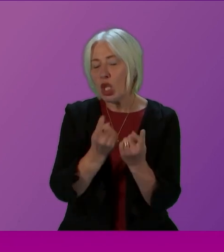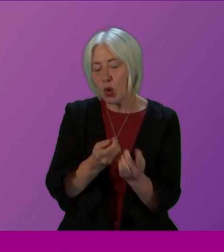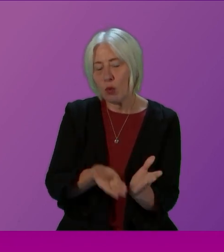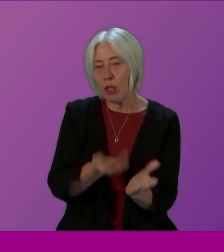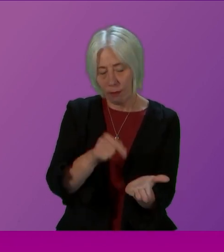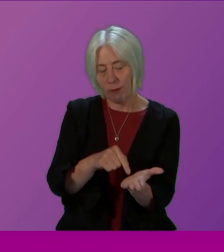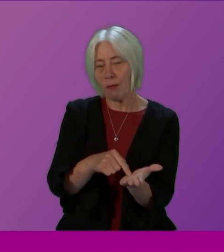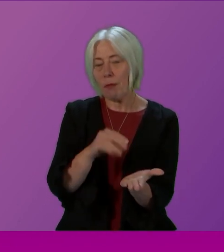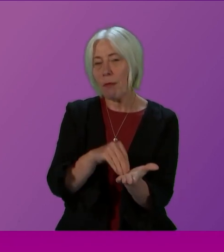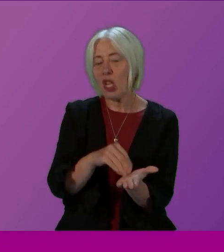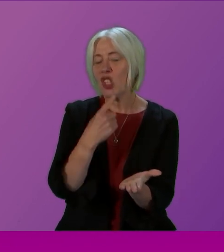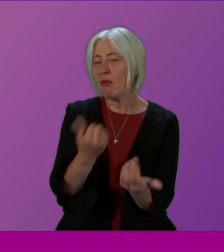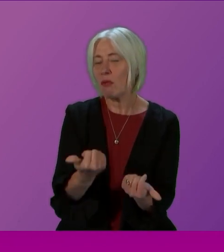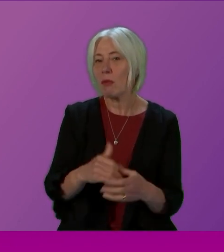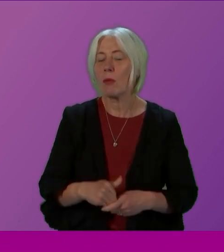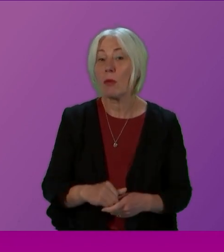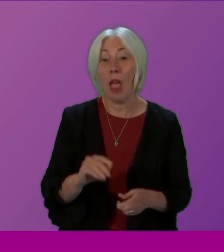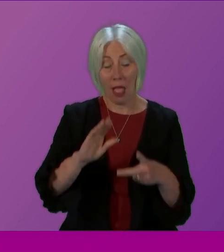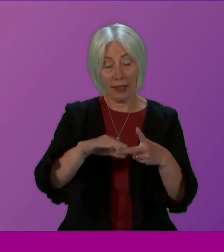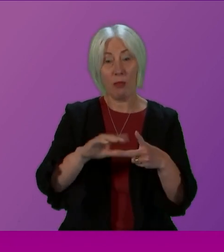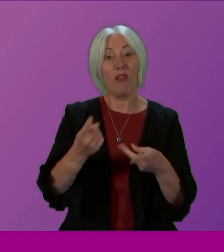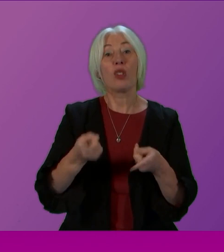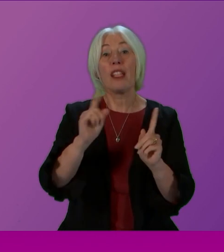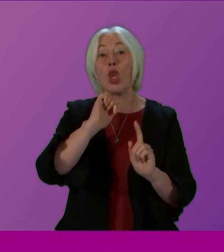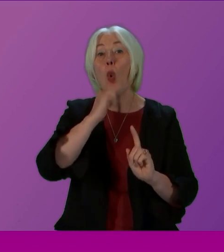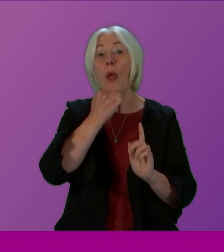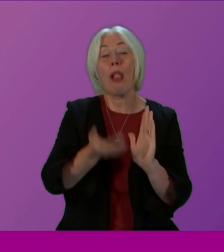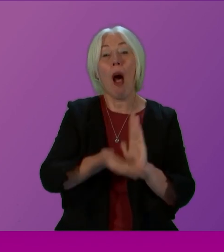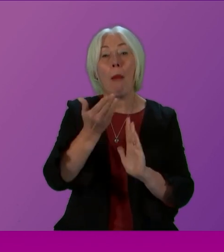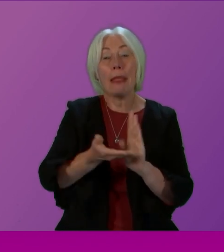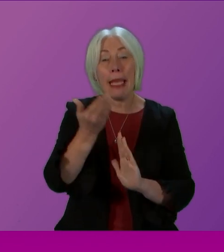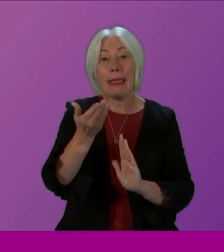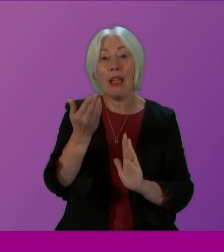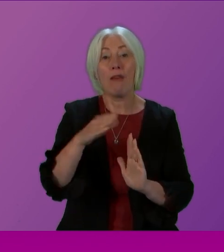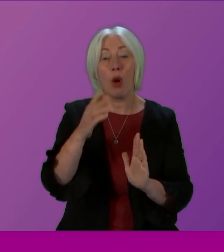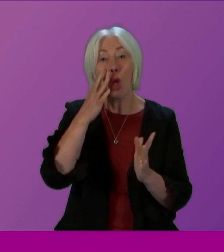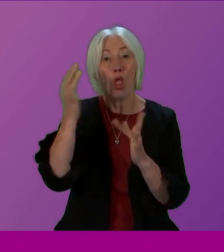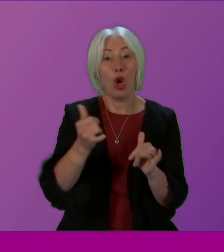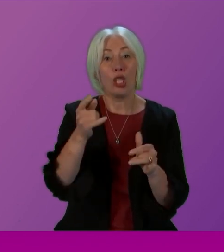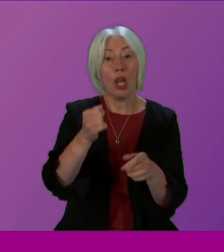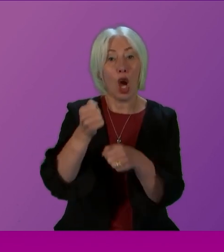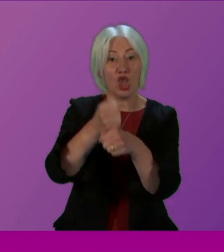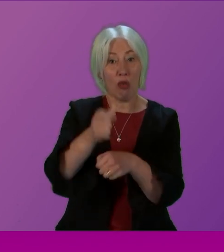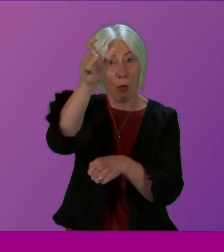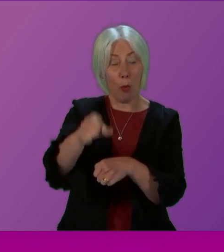As I said, this afternoon, the Deputy First Minister will provide the update that was requested by the Auditor General for Scotland.